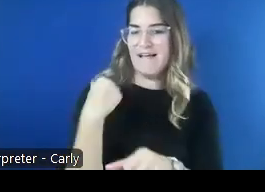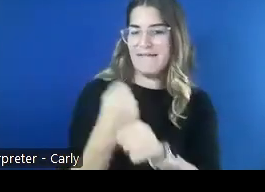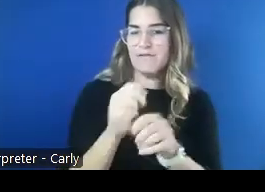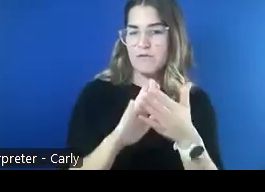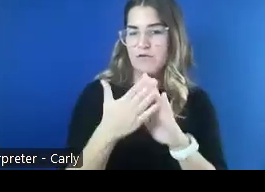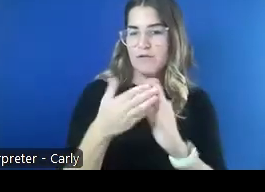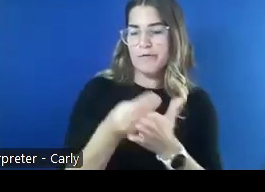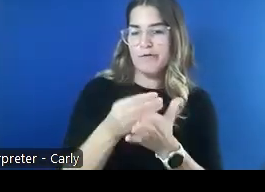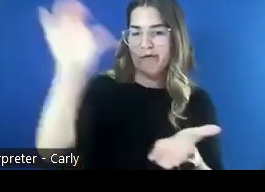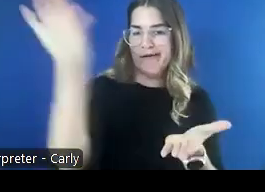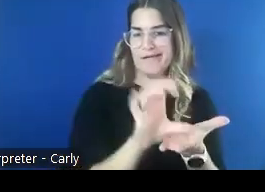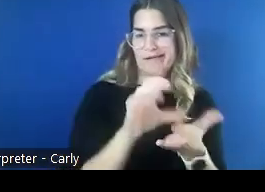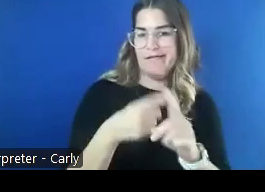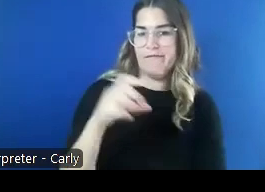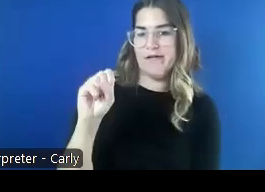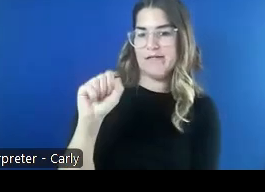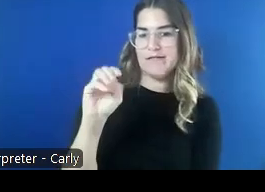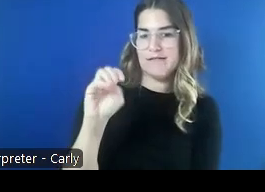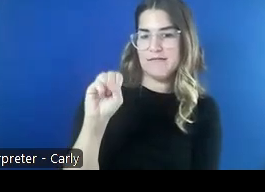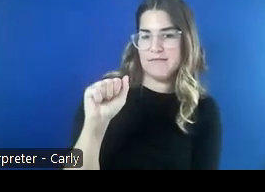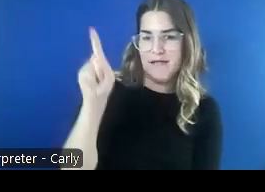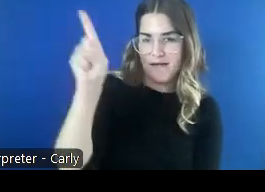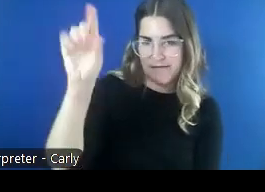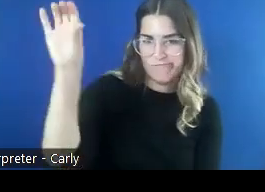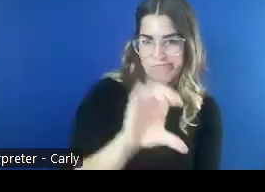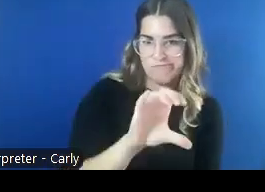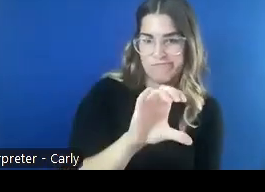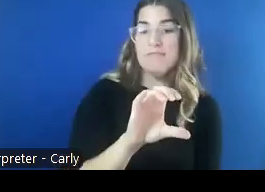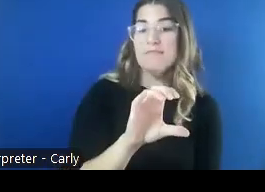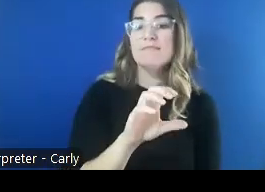uh through samsa we're at the end of that Grant we're in the no cost extension phas